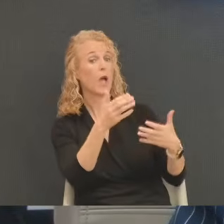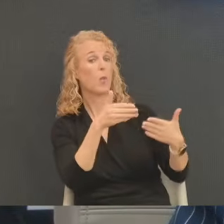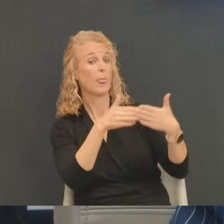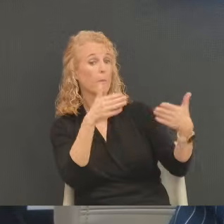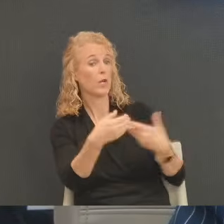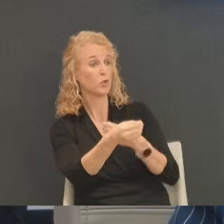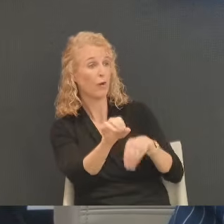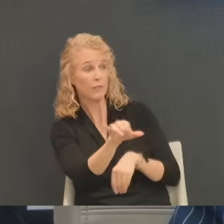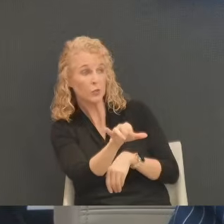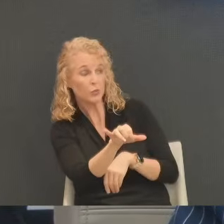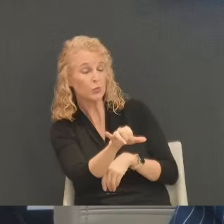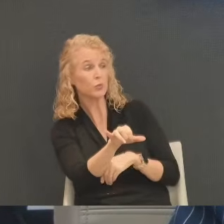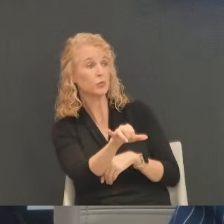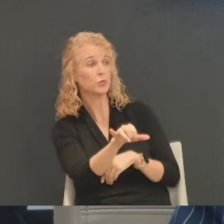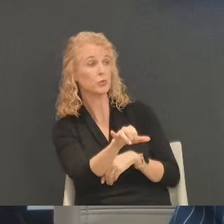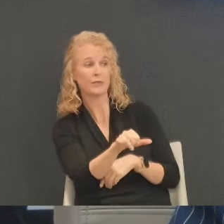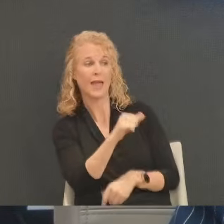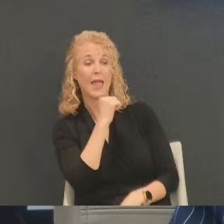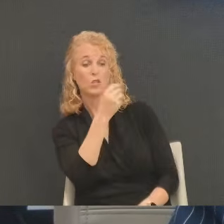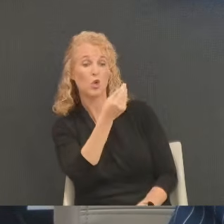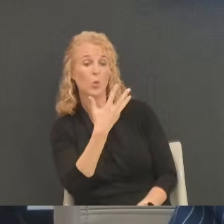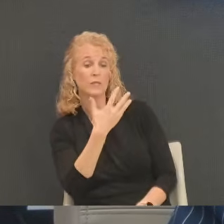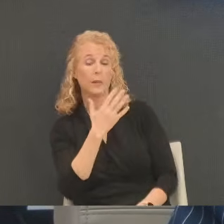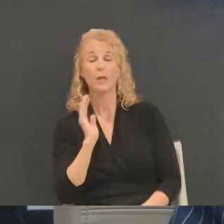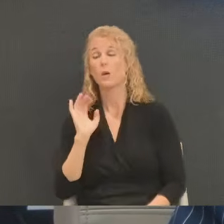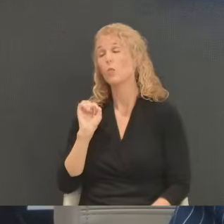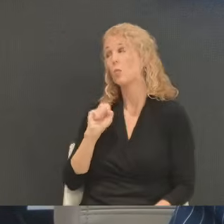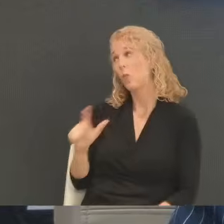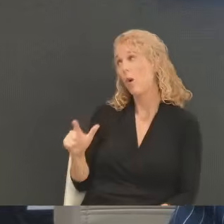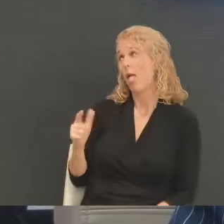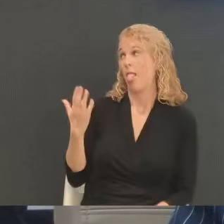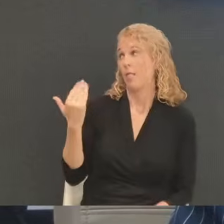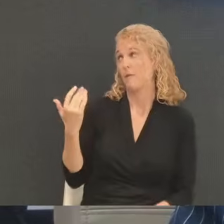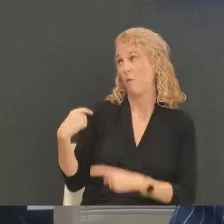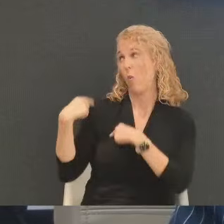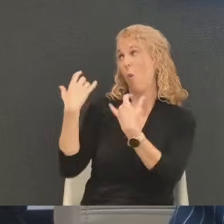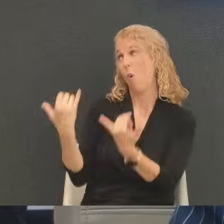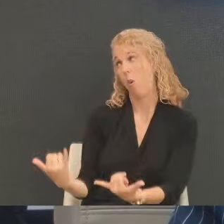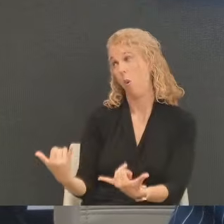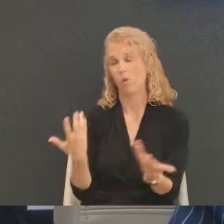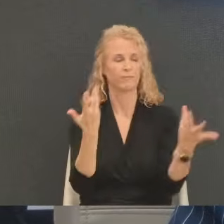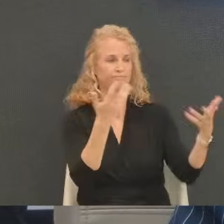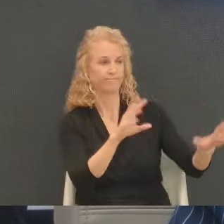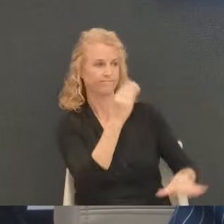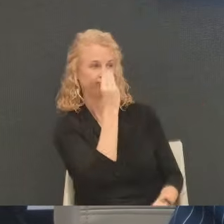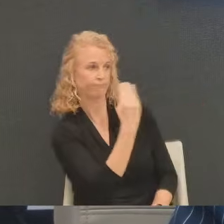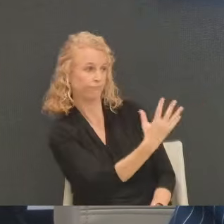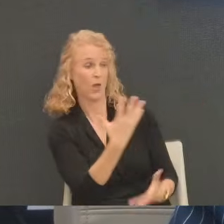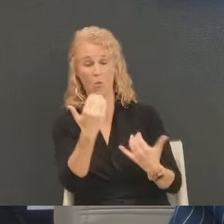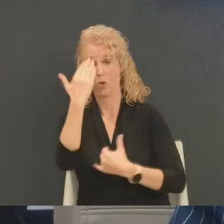on it and don't get back what we've been doing. Give me what we can do. don't come back with,